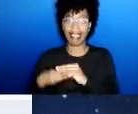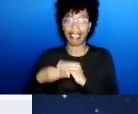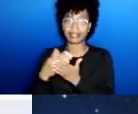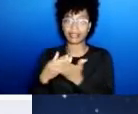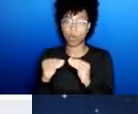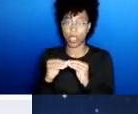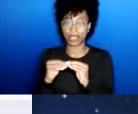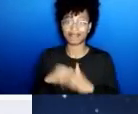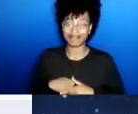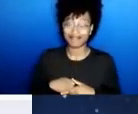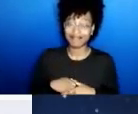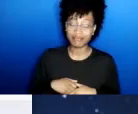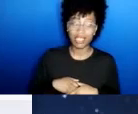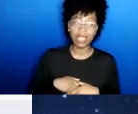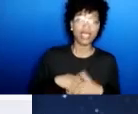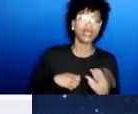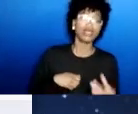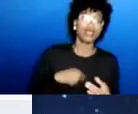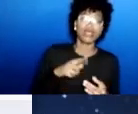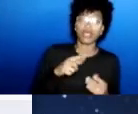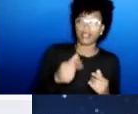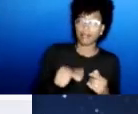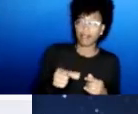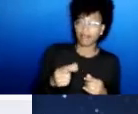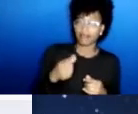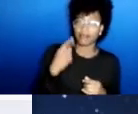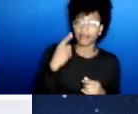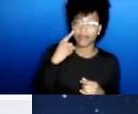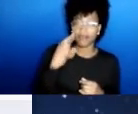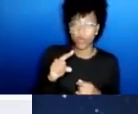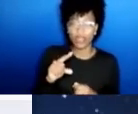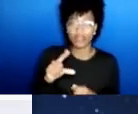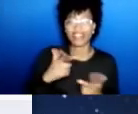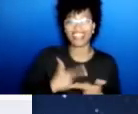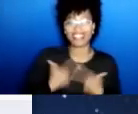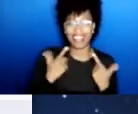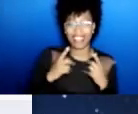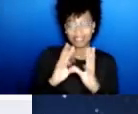chats, the live sessions. 06:36:44 Which is a video session in the chats,